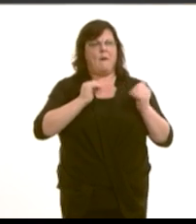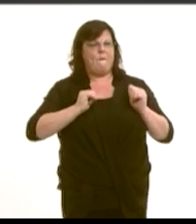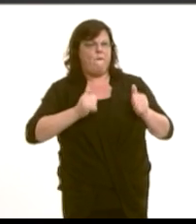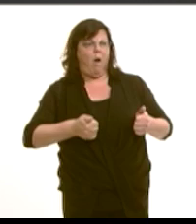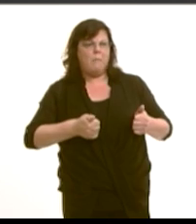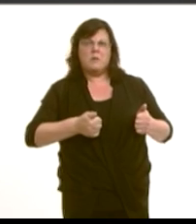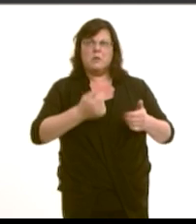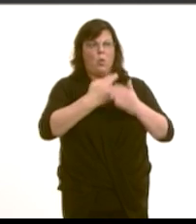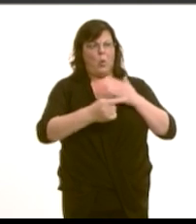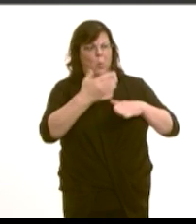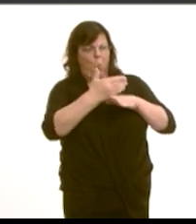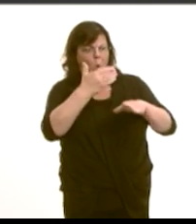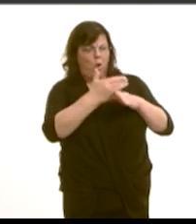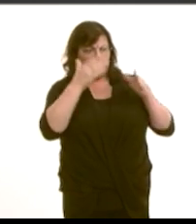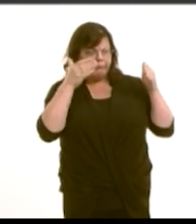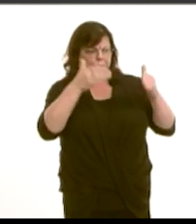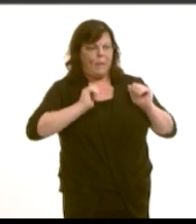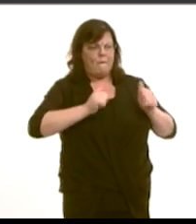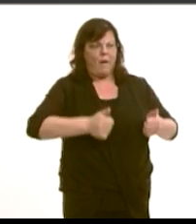into tourism.